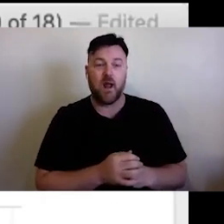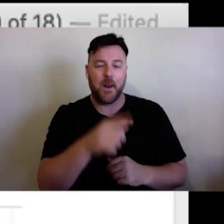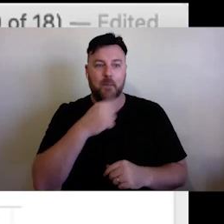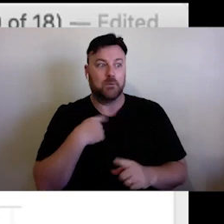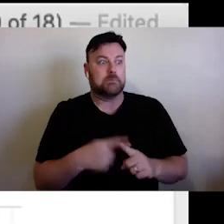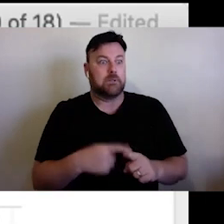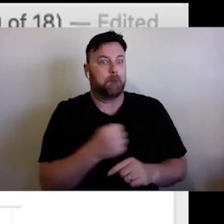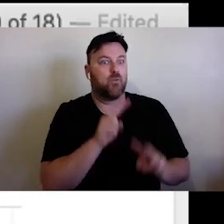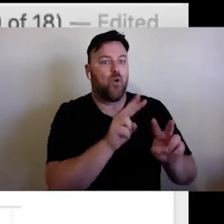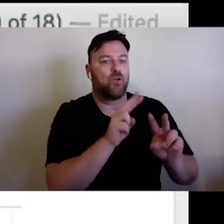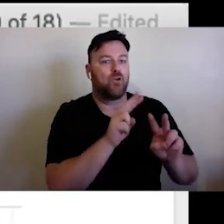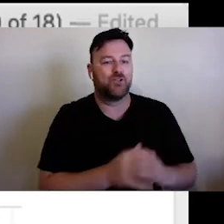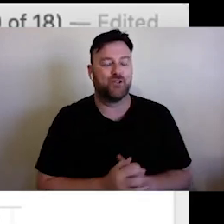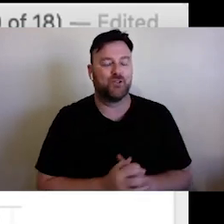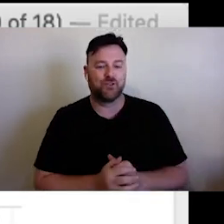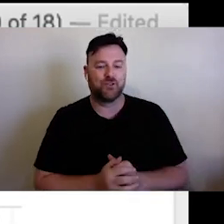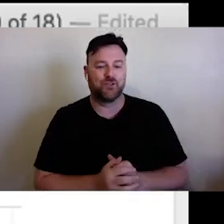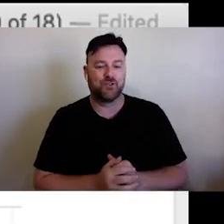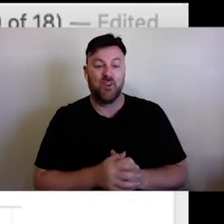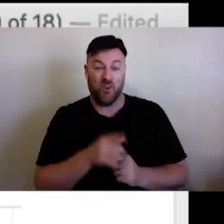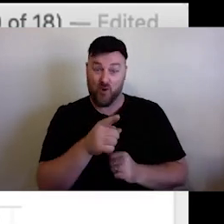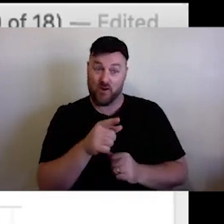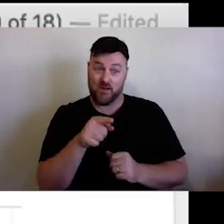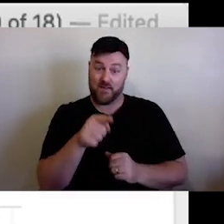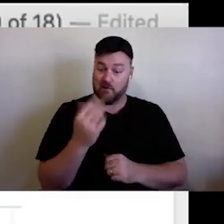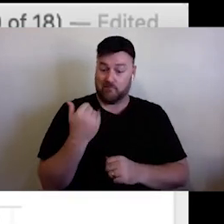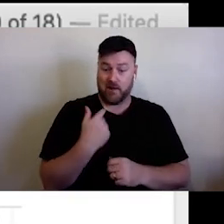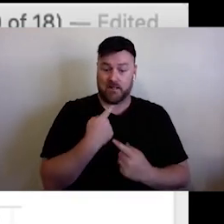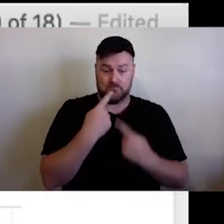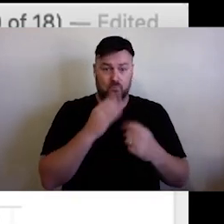more views over the woke, following the live broadcast. Bianca, I'd love